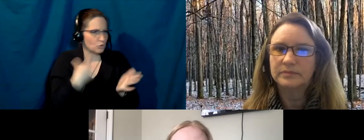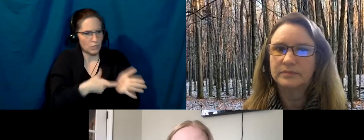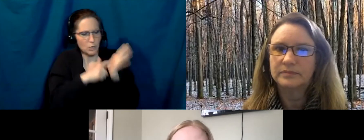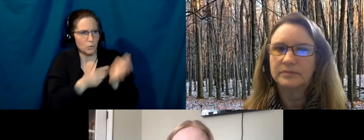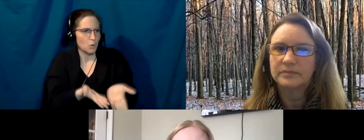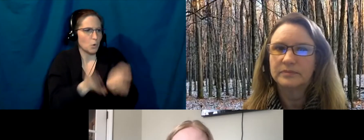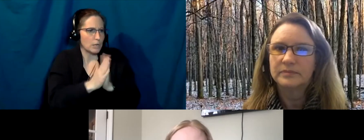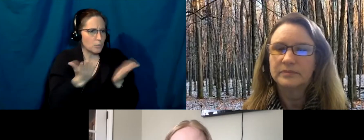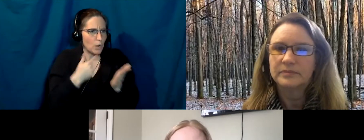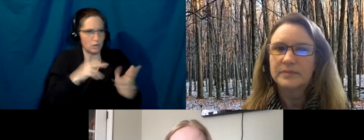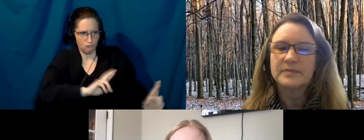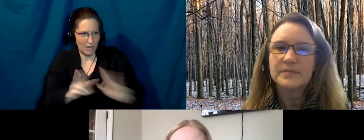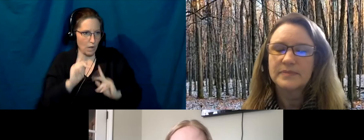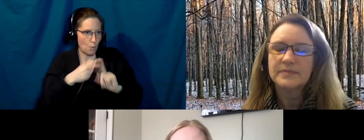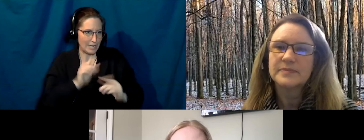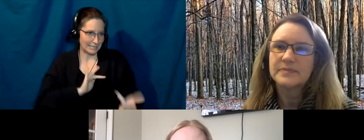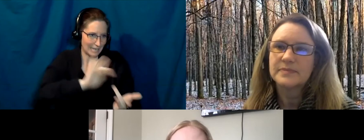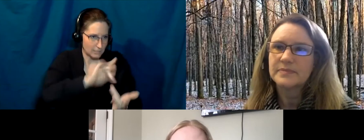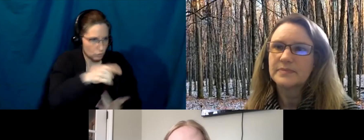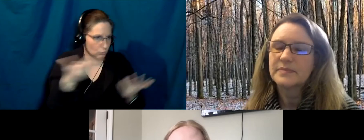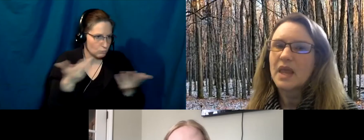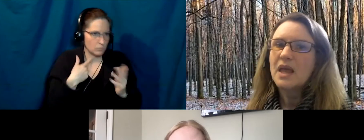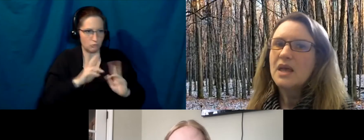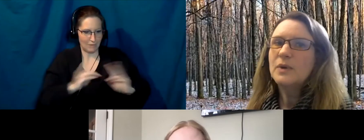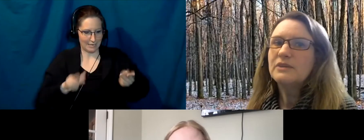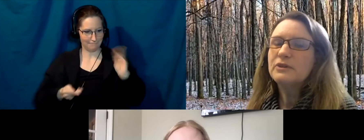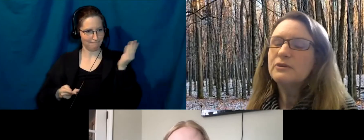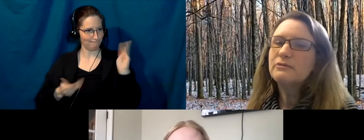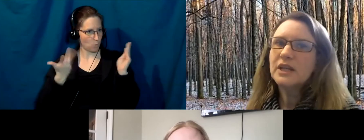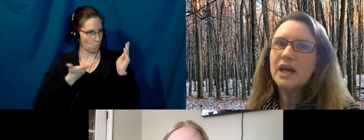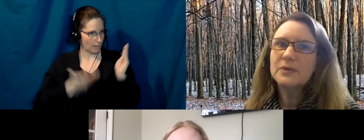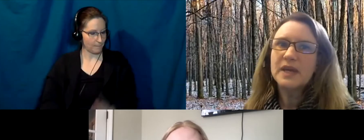need to have ready when they contact you? >>Andrea: Well if they're filling out the